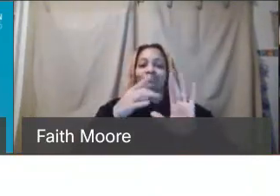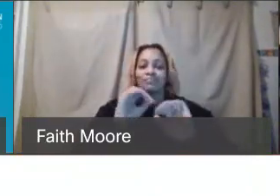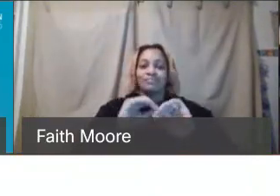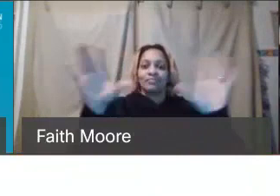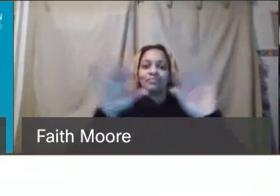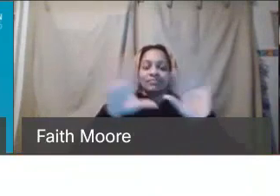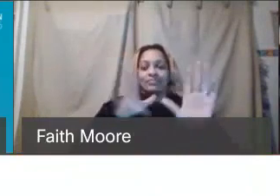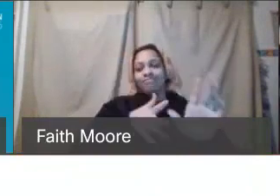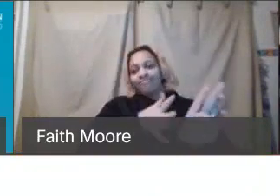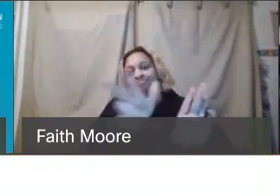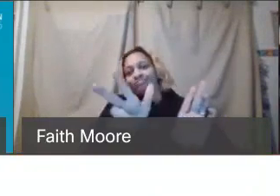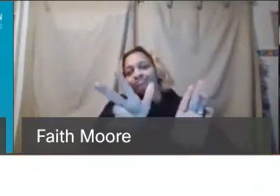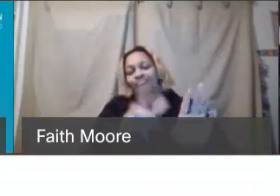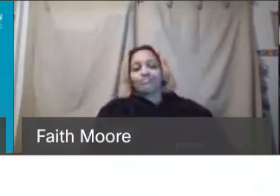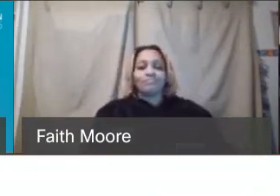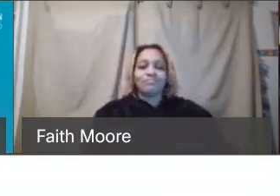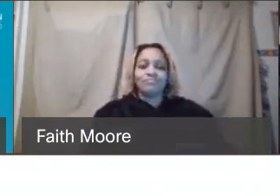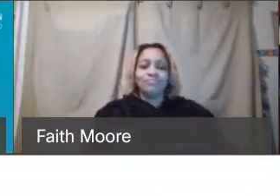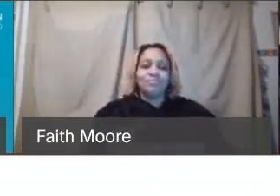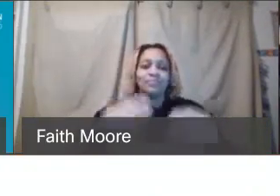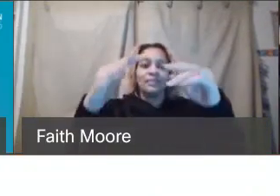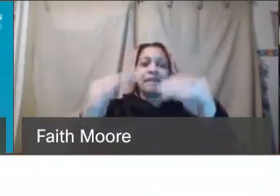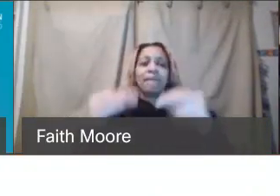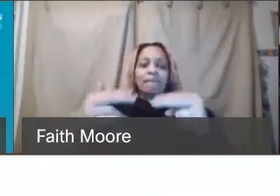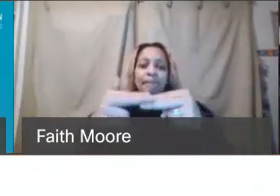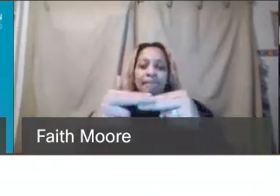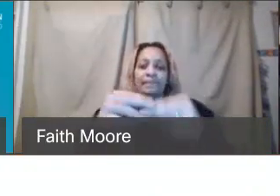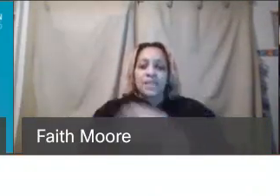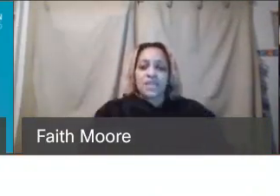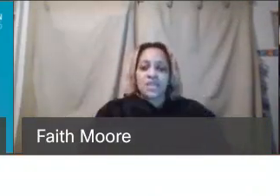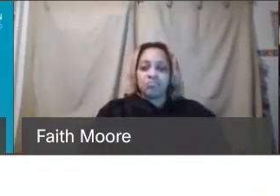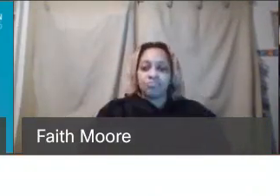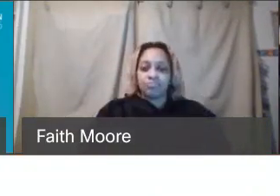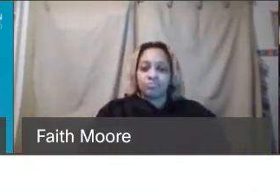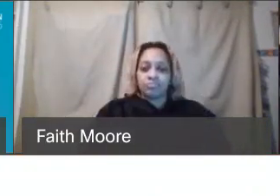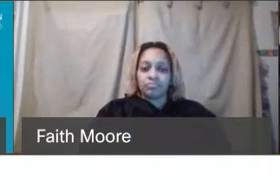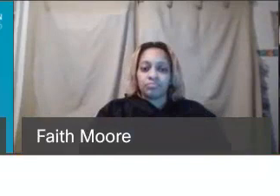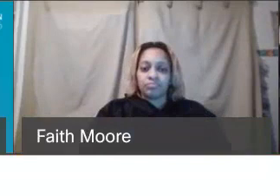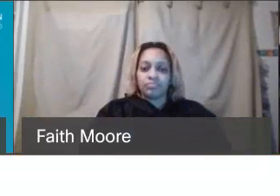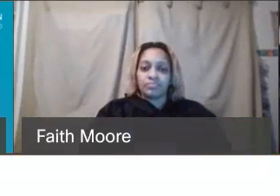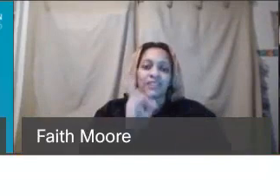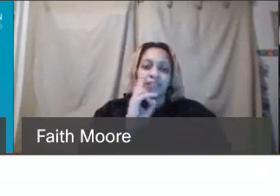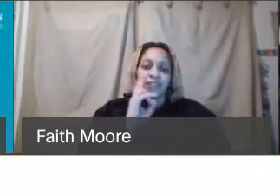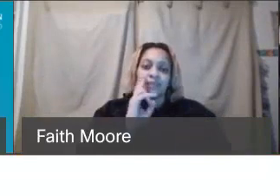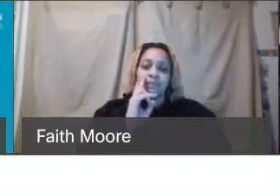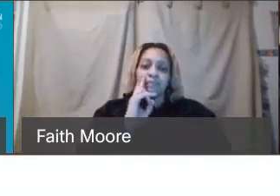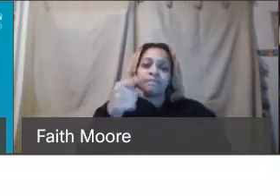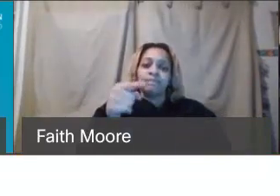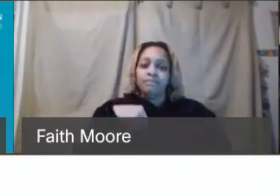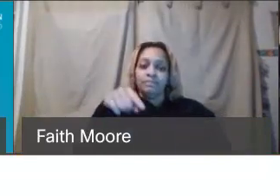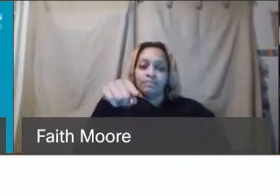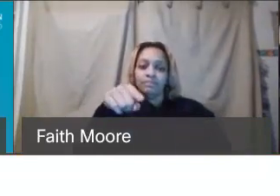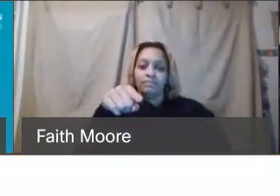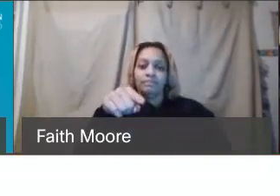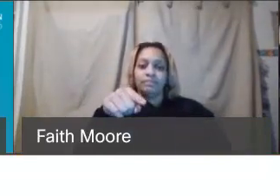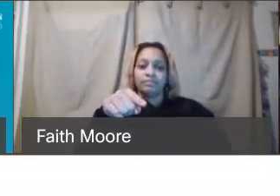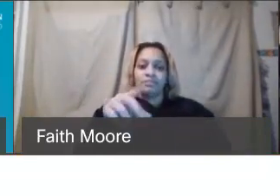Put it in the next slide, you can just take a look and see you again. This is what I was talking about here so that's maintaining those 2 lanes.